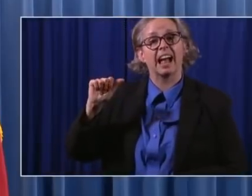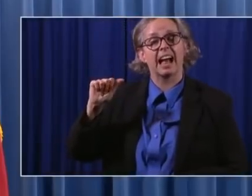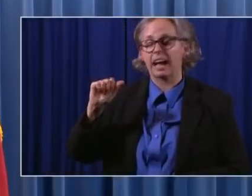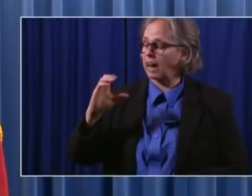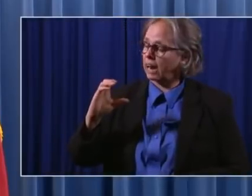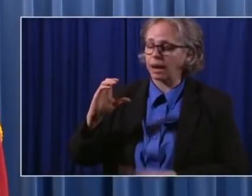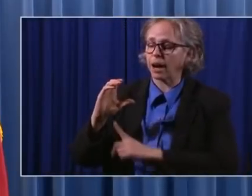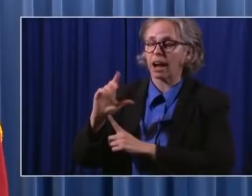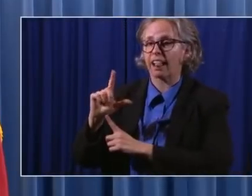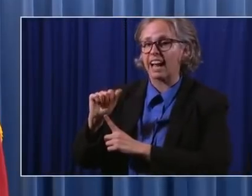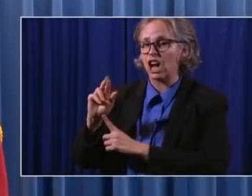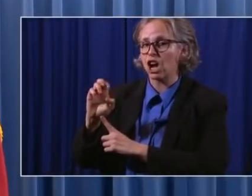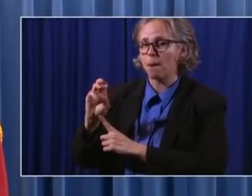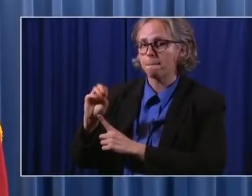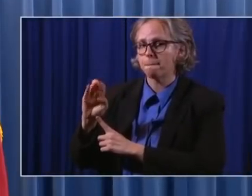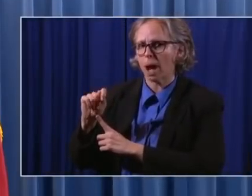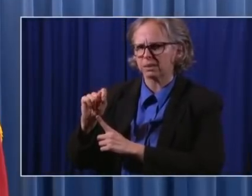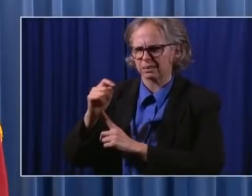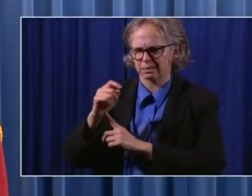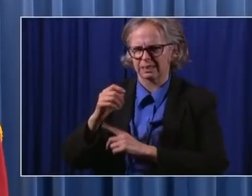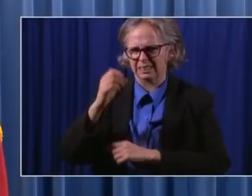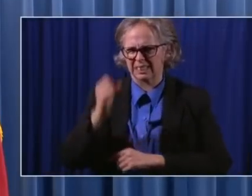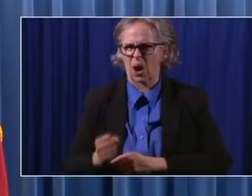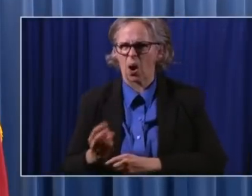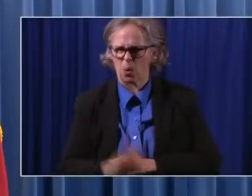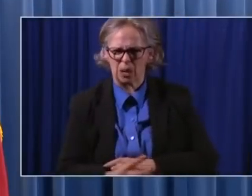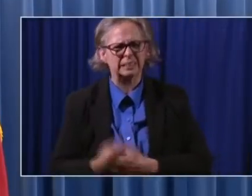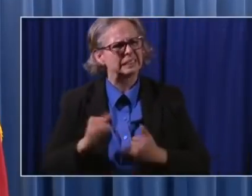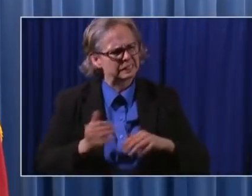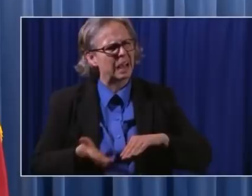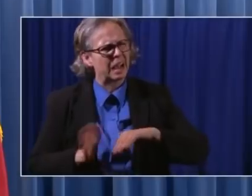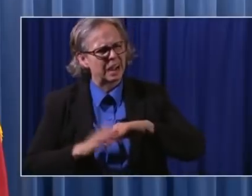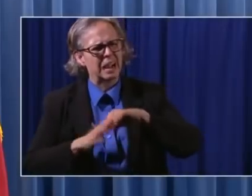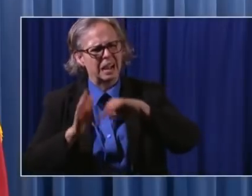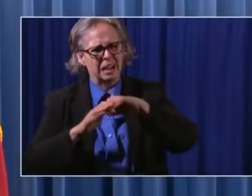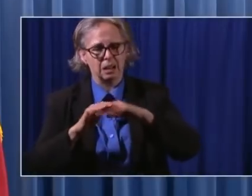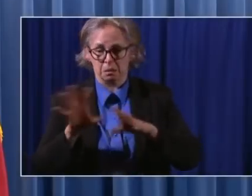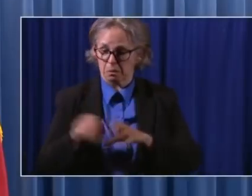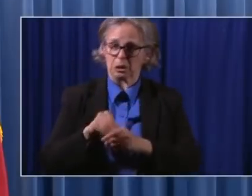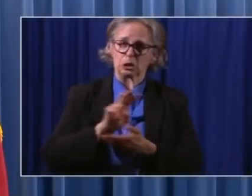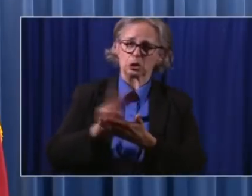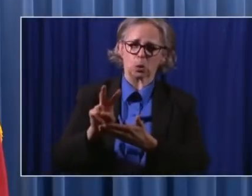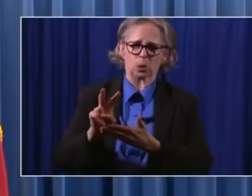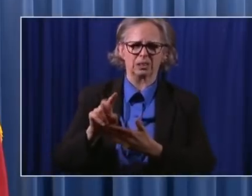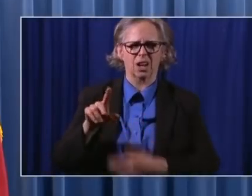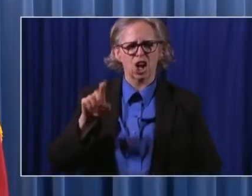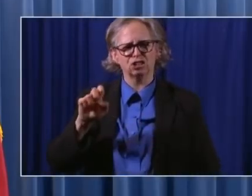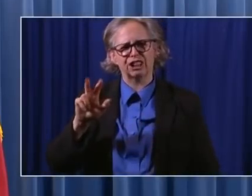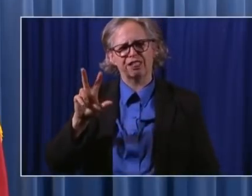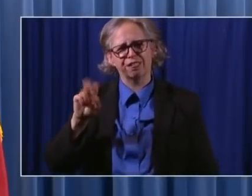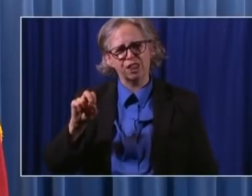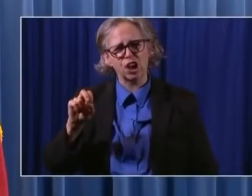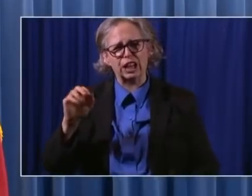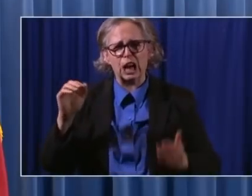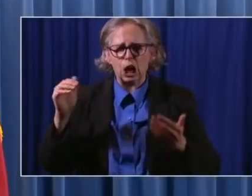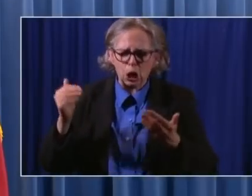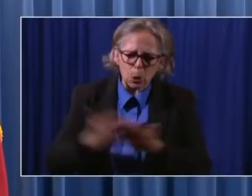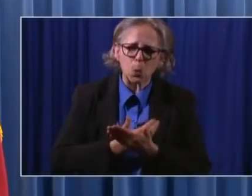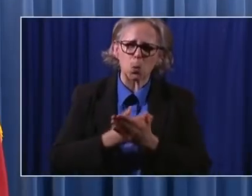OF TIME. CLERMONT COUNTY, CONTINUE TO HAVE A CONCERNING INCREASE AND